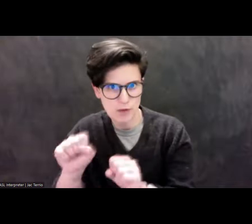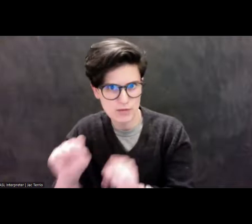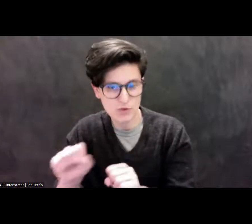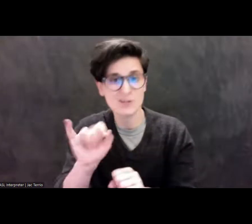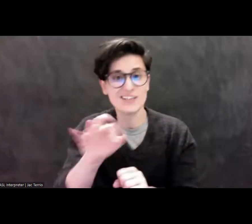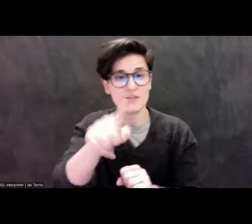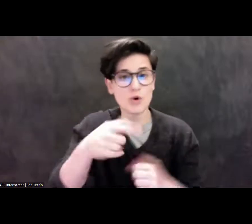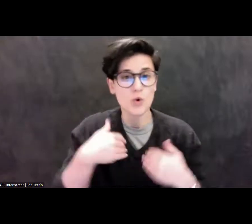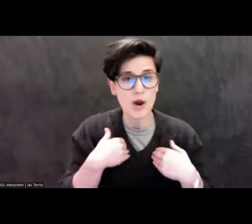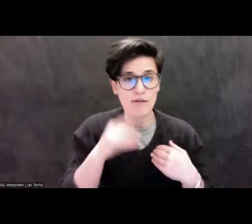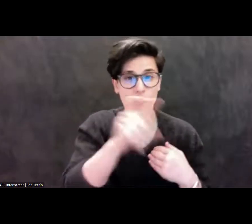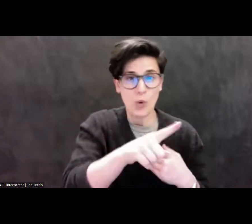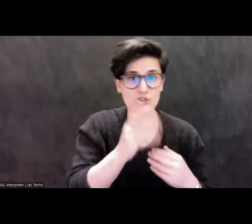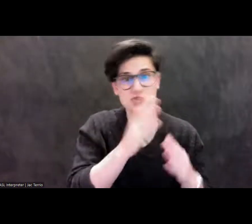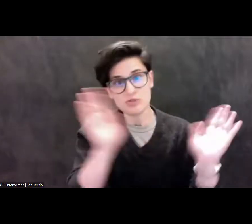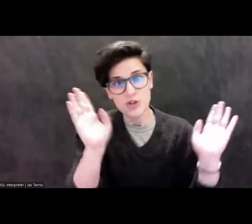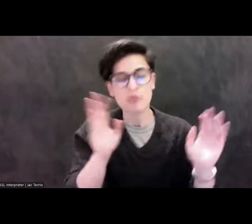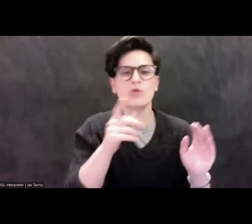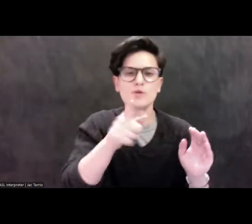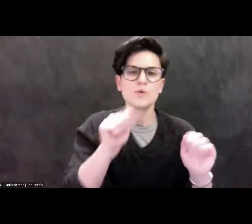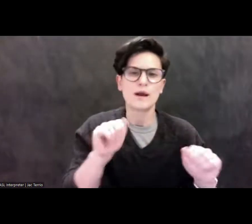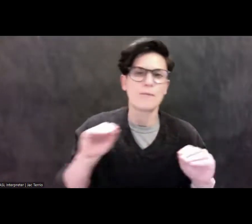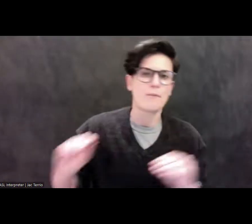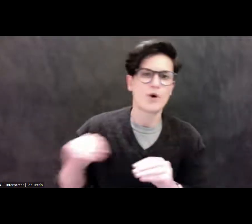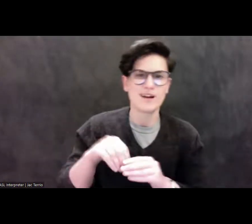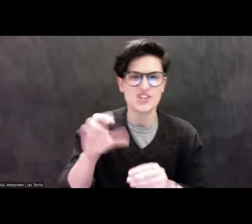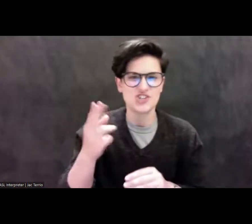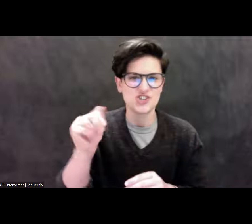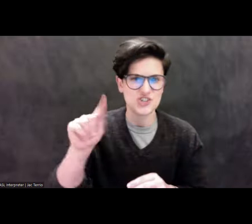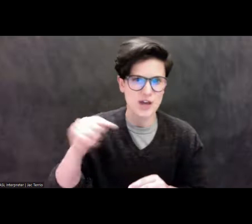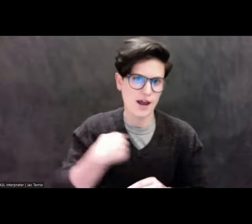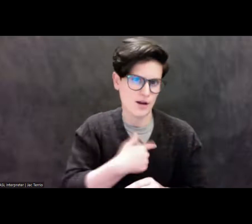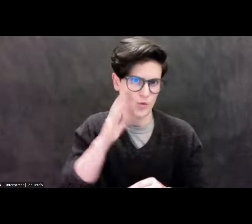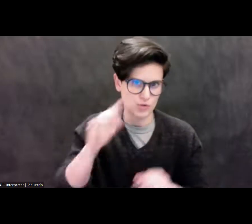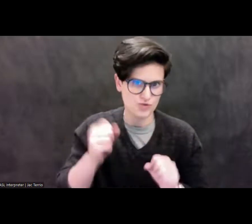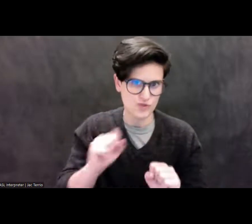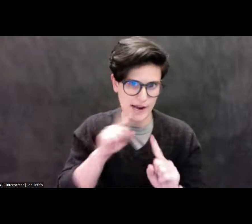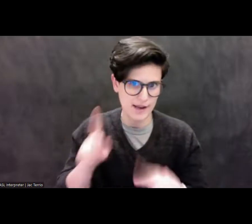15:06:30 Well, and we will try to respond to it. I would like to begin today's presentation